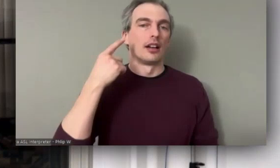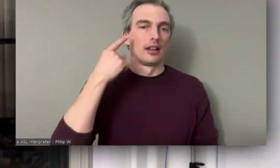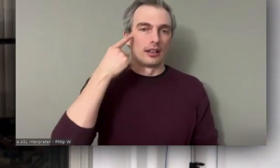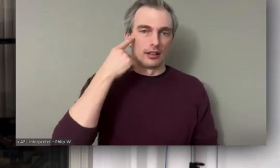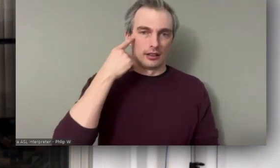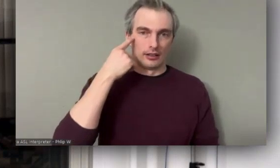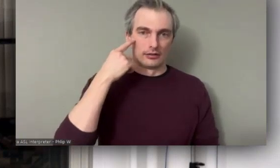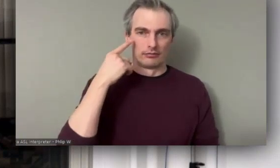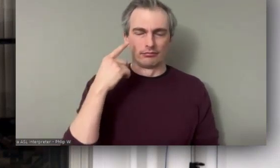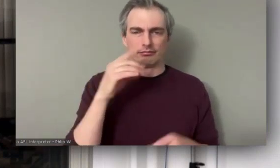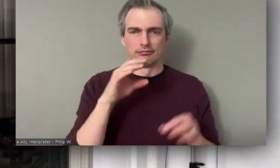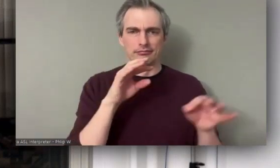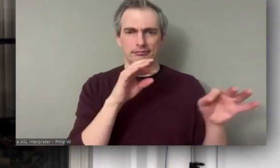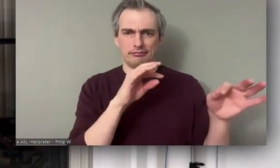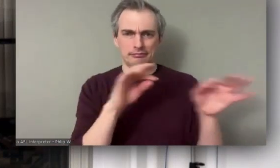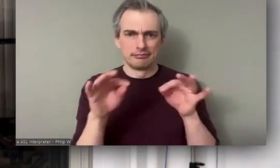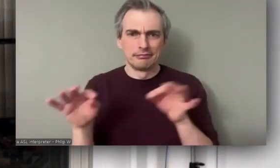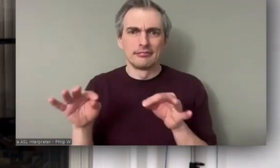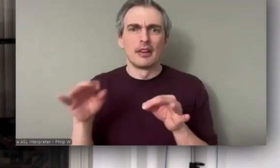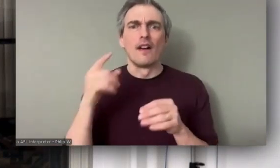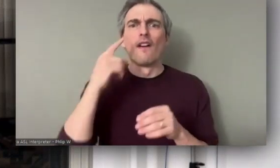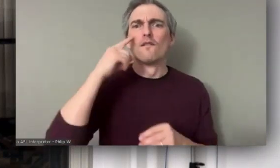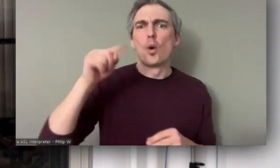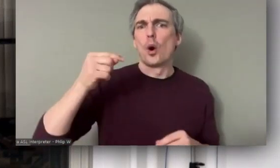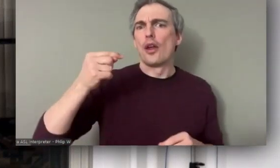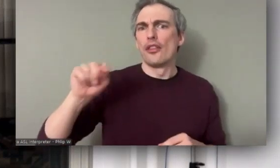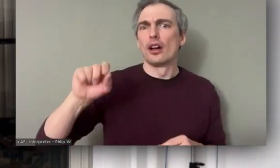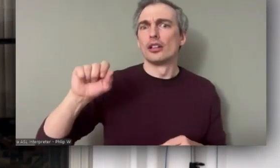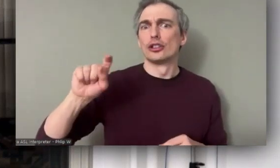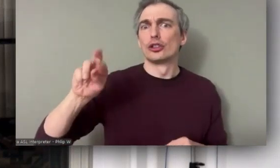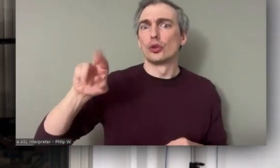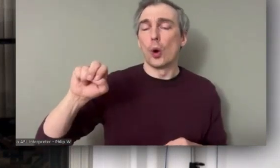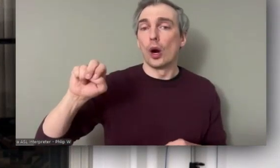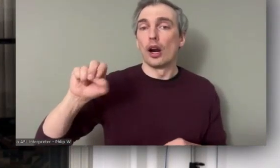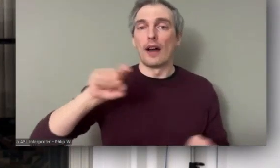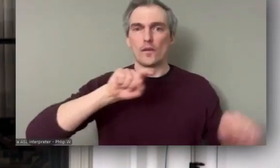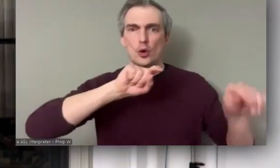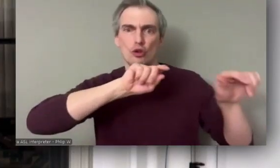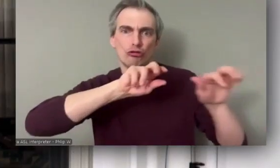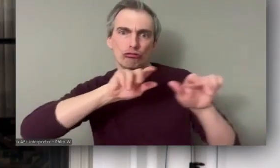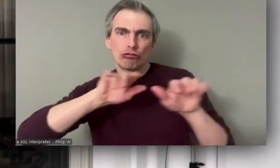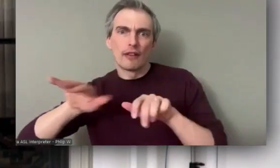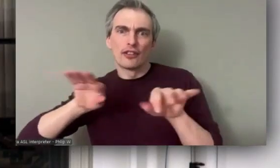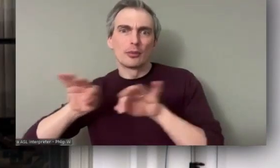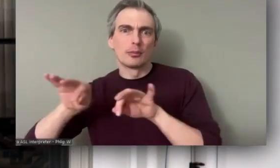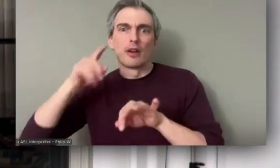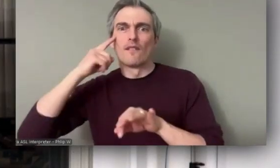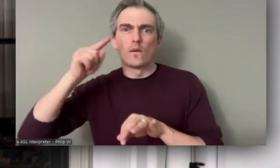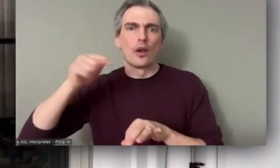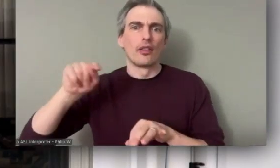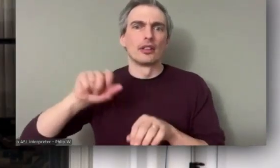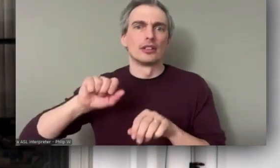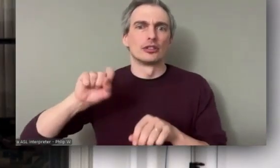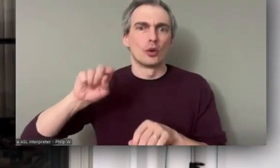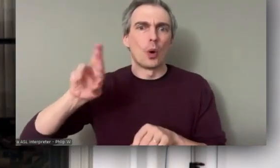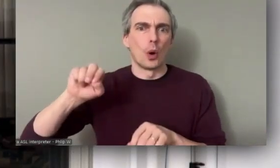So people need to search for them, and they need well written descriptions and names, just like people who are blind want to hear a